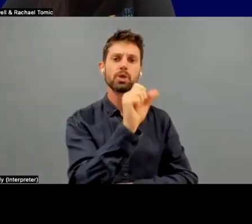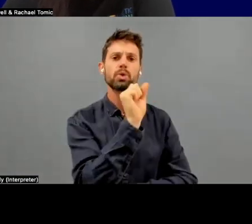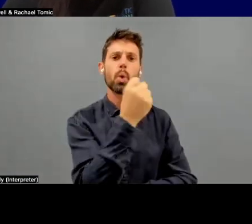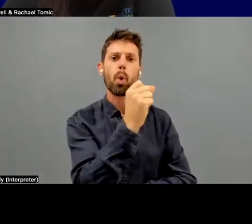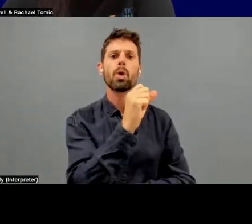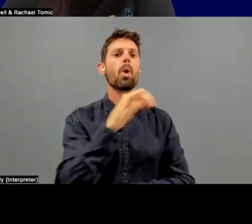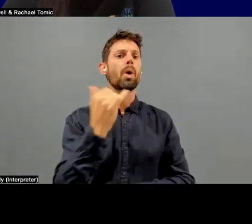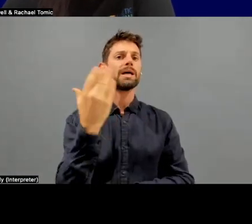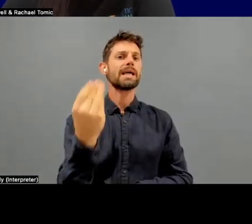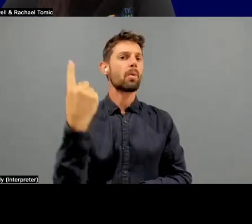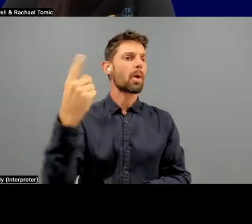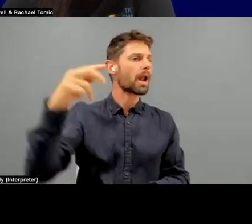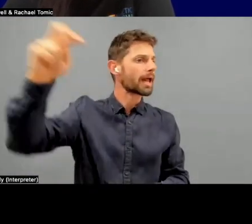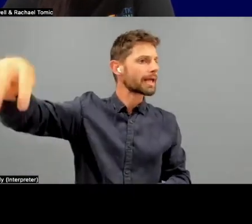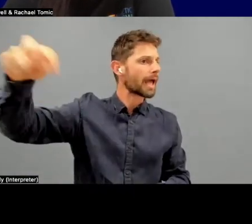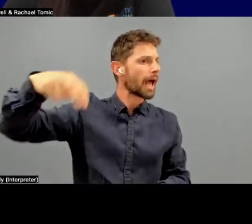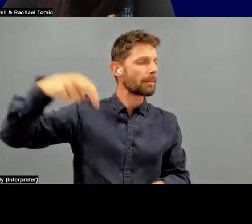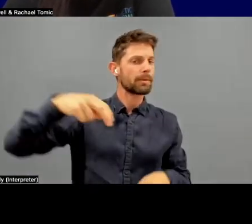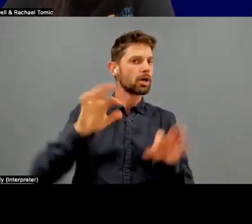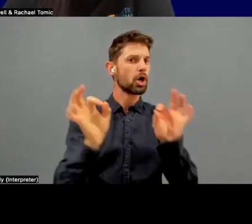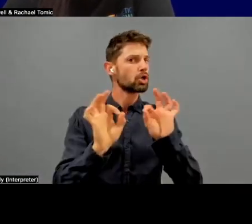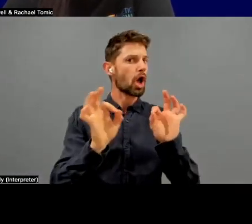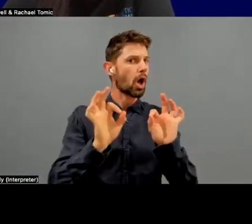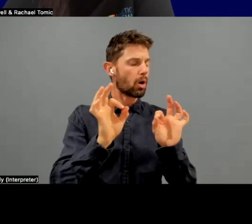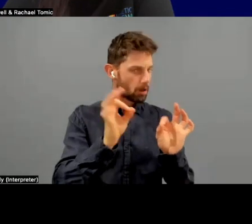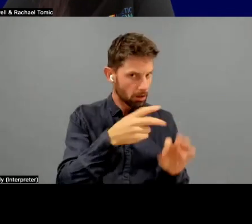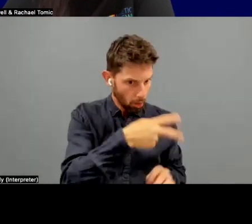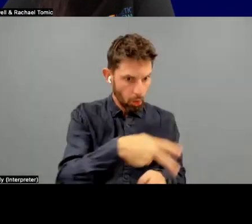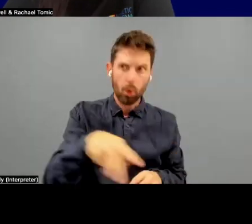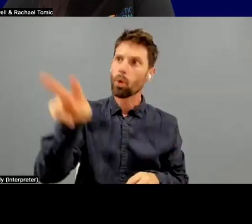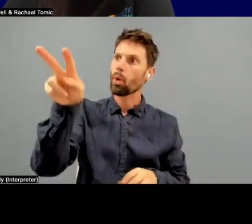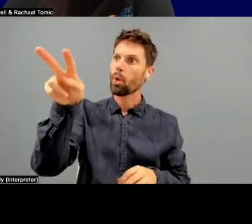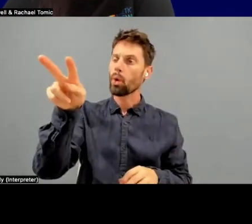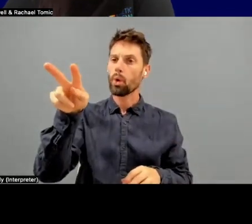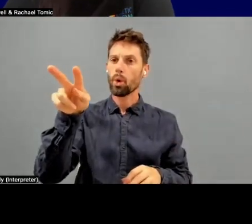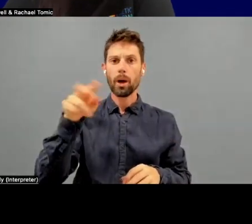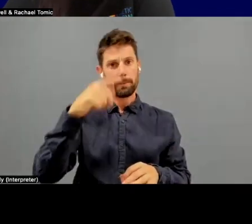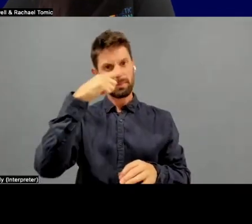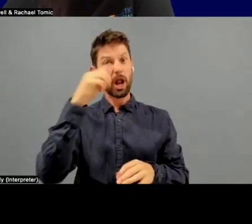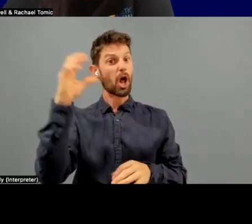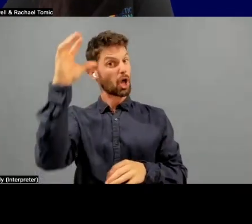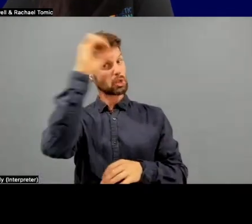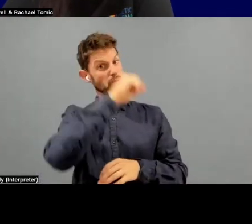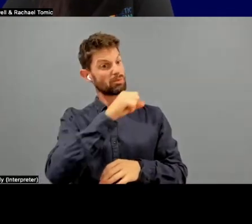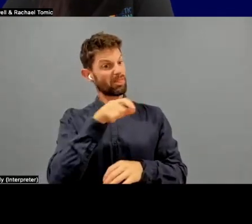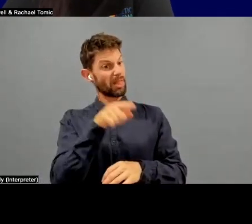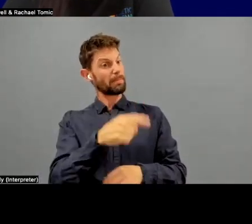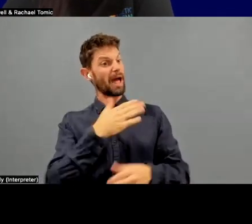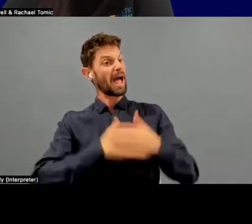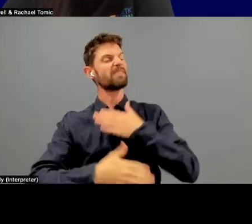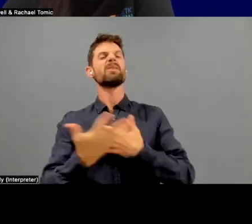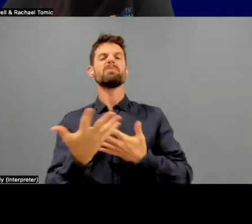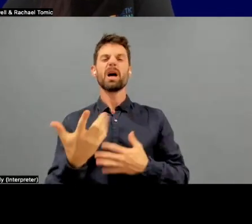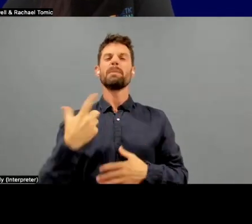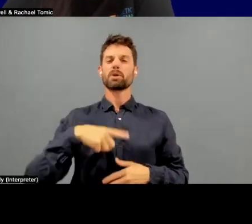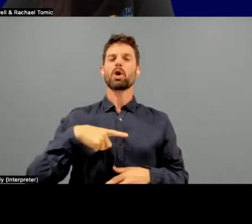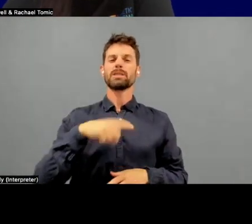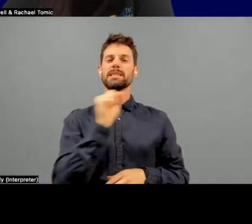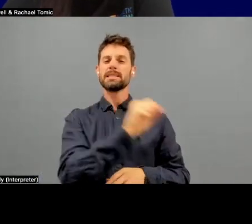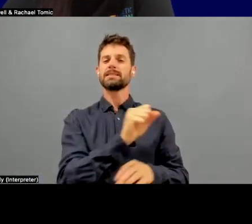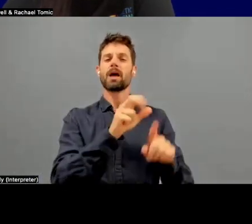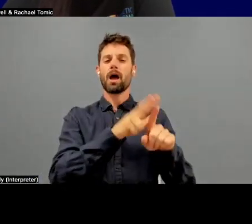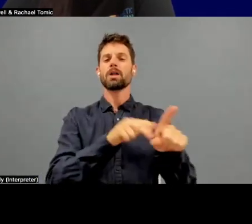their space, those behaviours being assumed to be because they have a diagnosis of cerebral palsy,